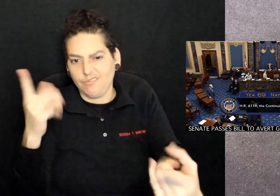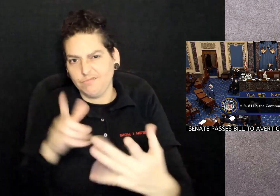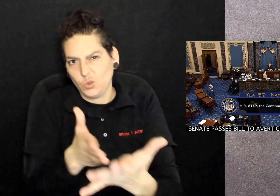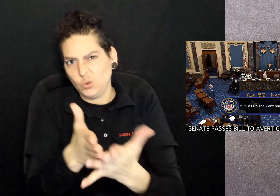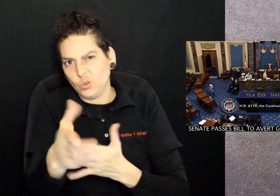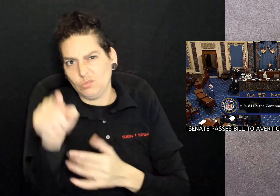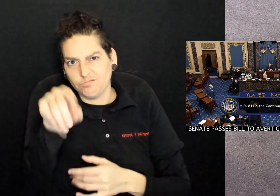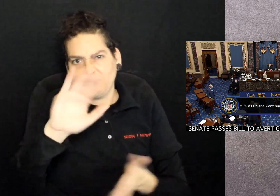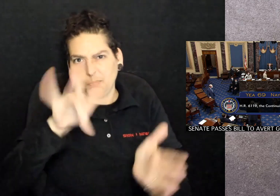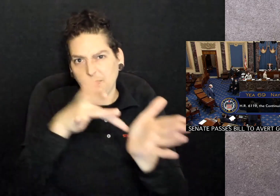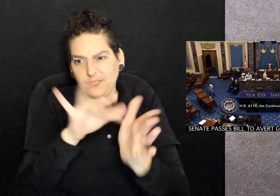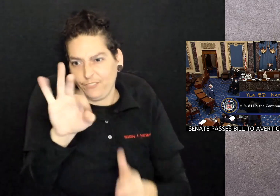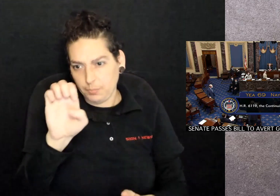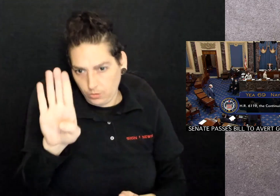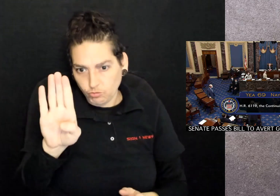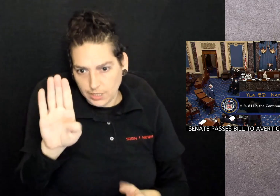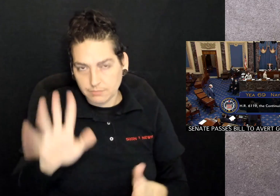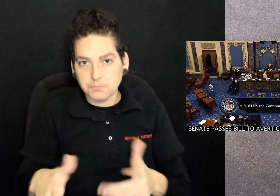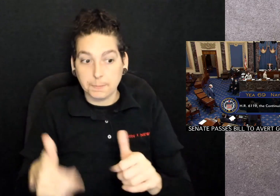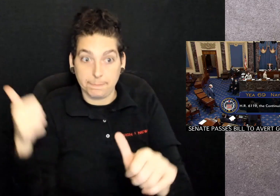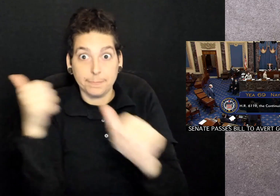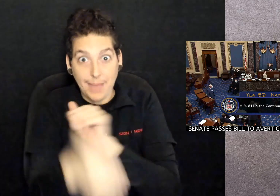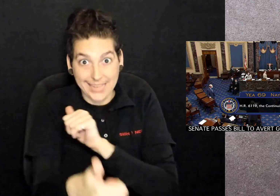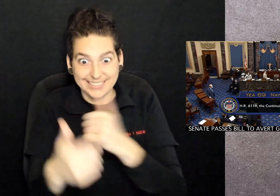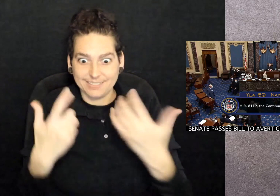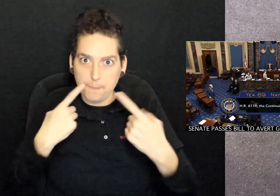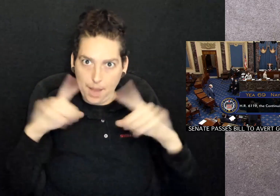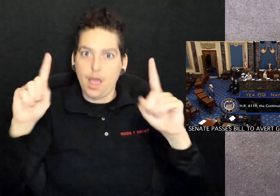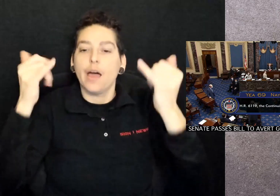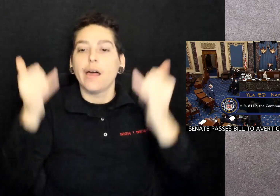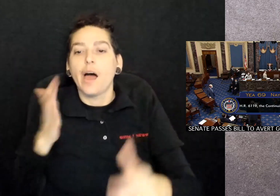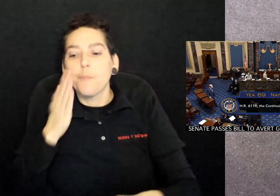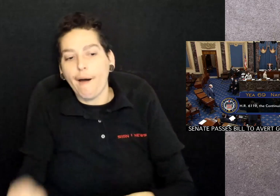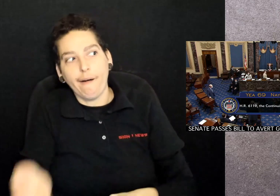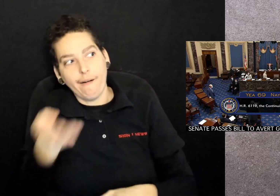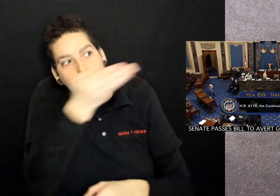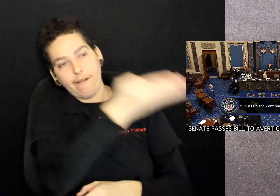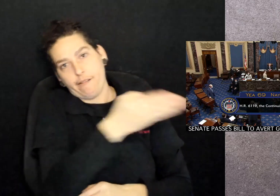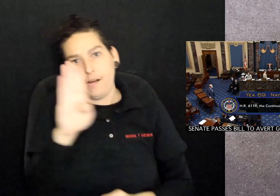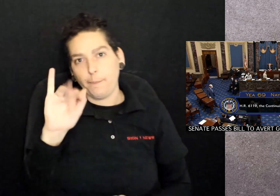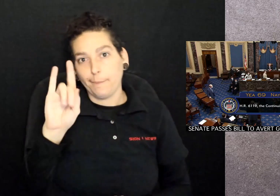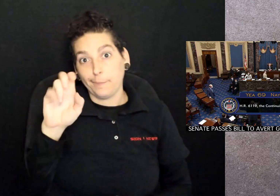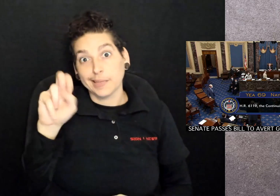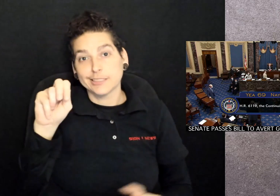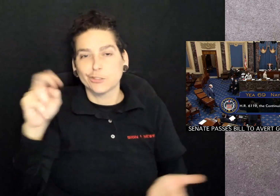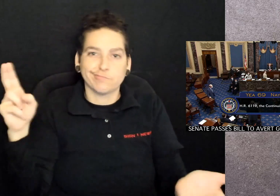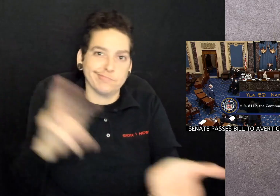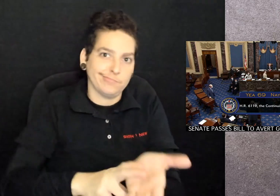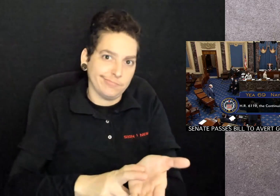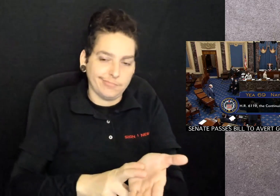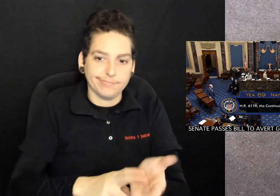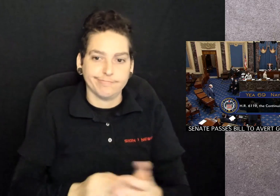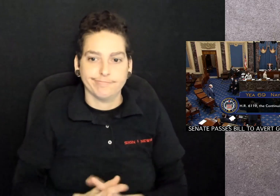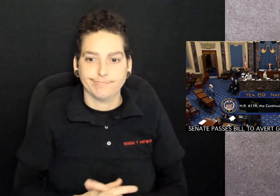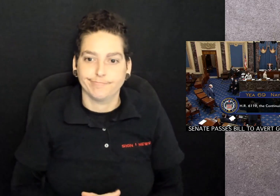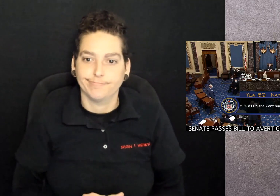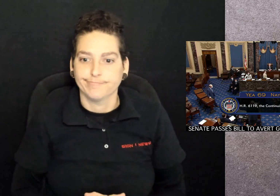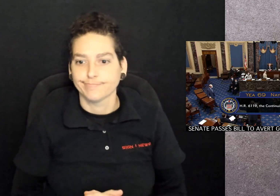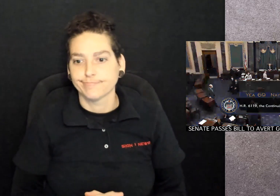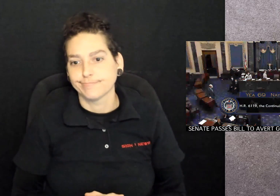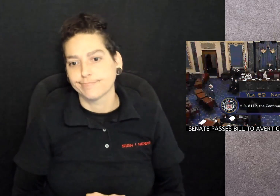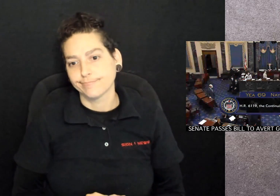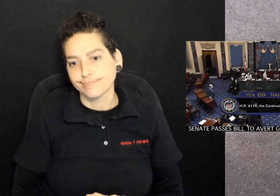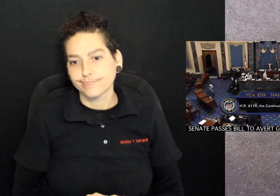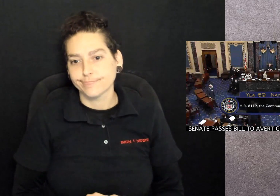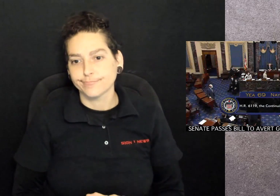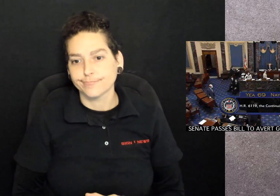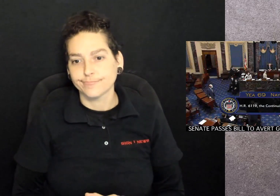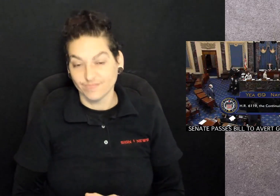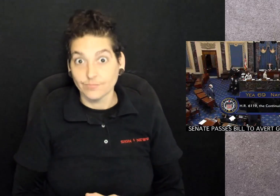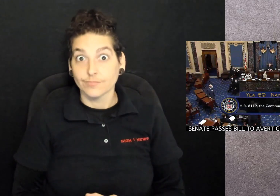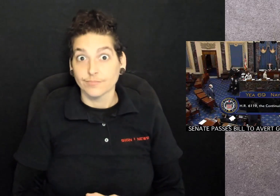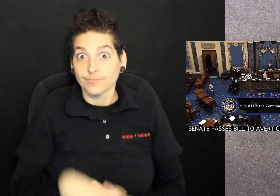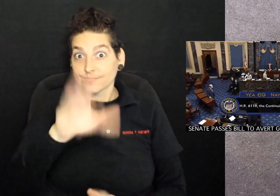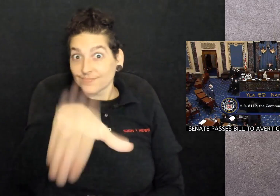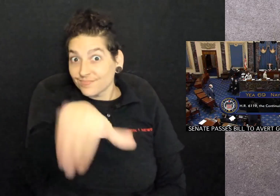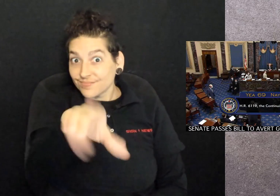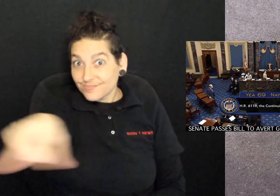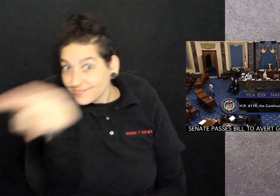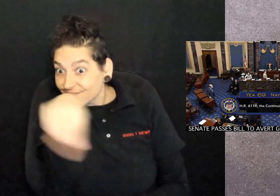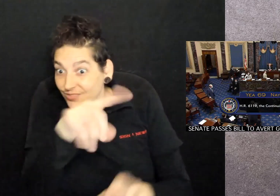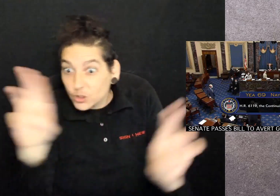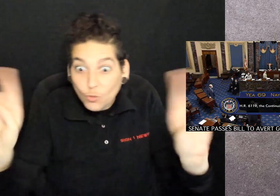February past and it now goes to Biden to sign